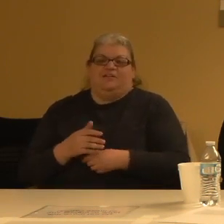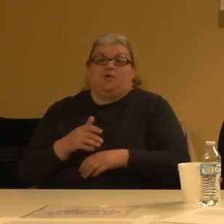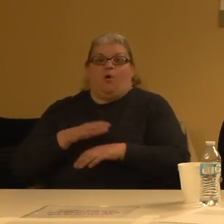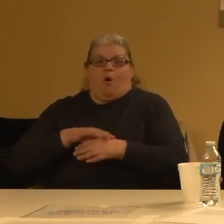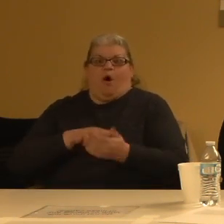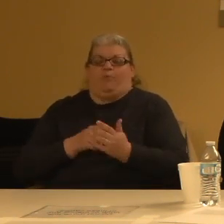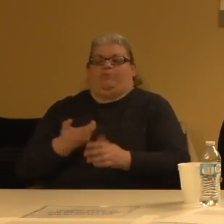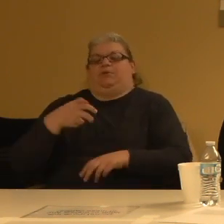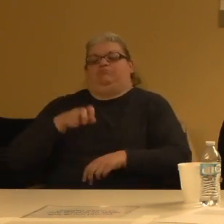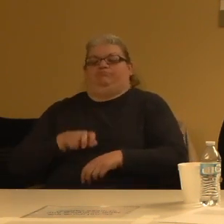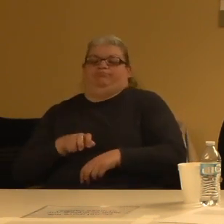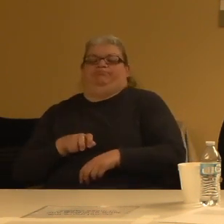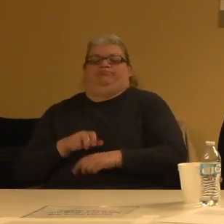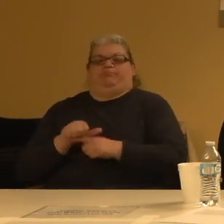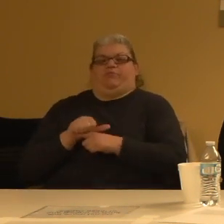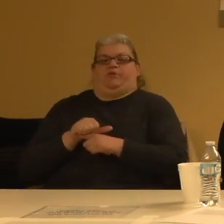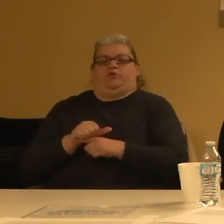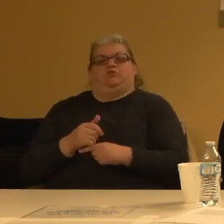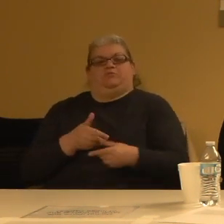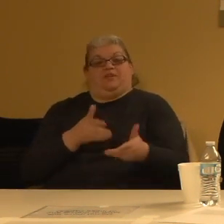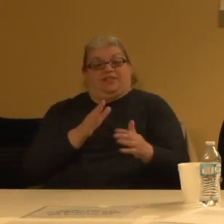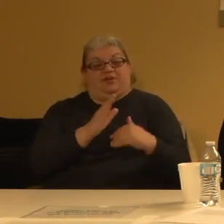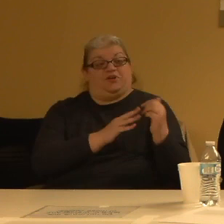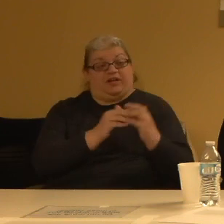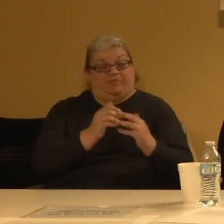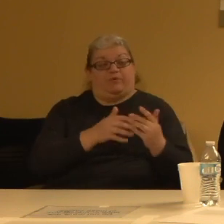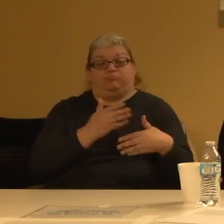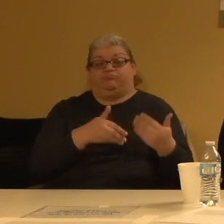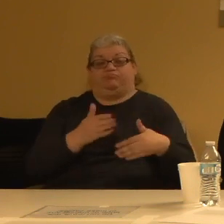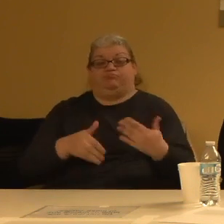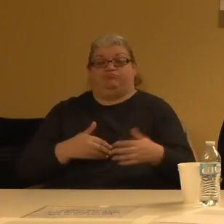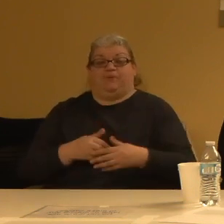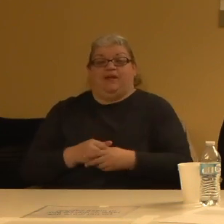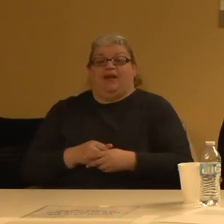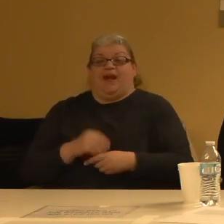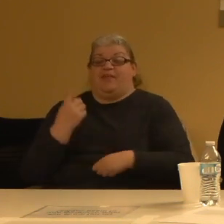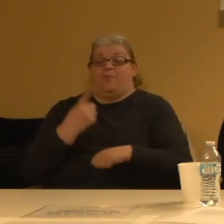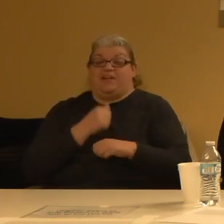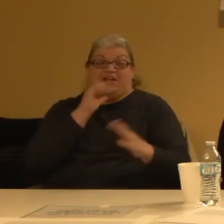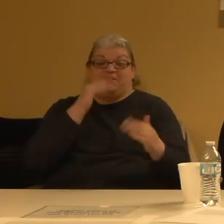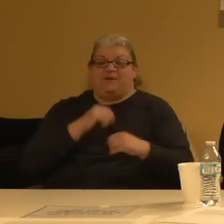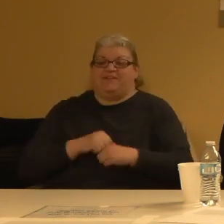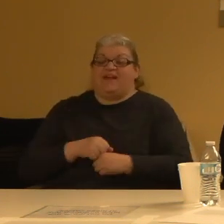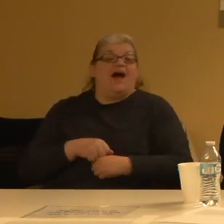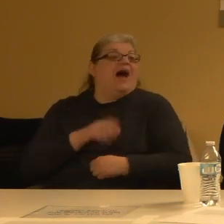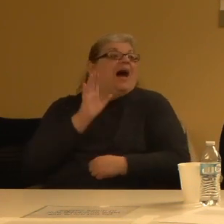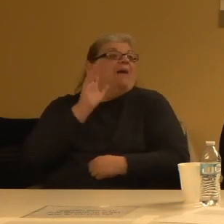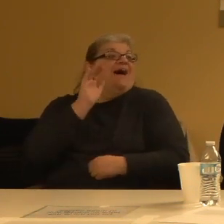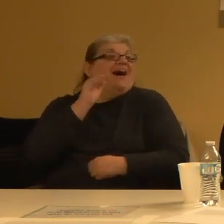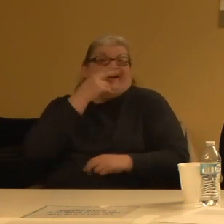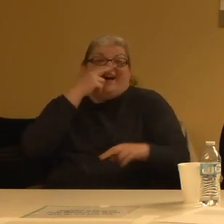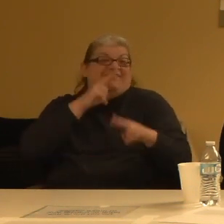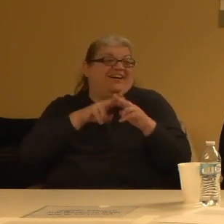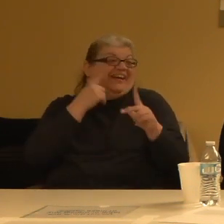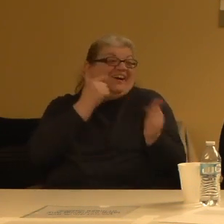bit and let Camille get comfortable. And then one day when Camille's least expecting it, I was like, "Bye, have fun!" And it was so funny 'cause Camille was like, "What?"